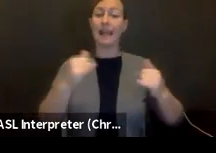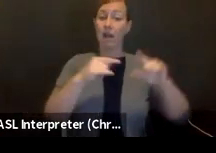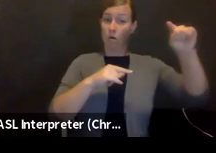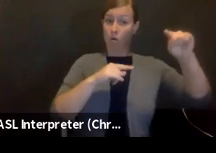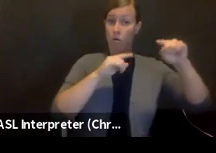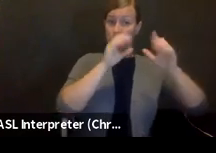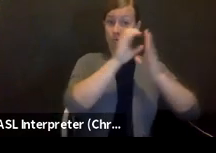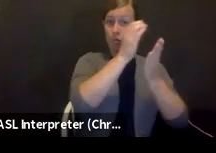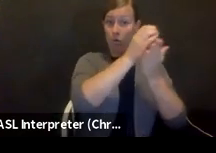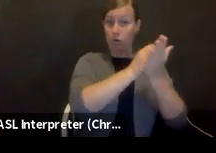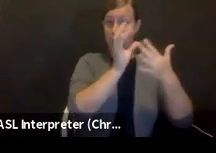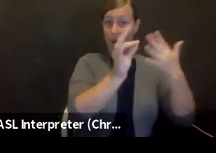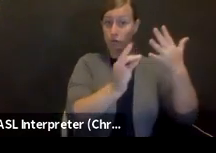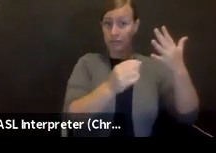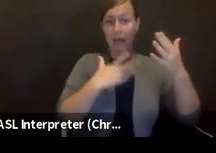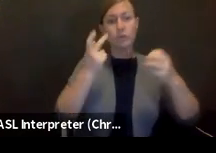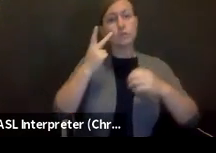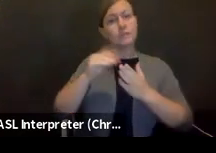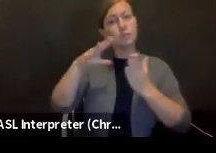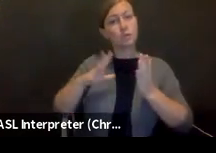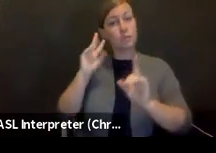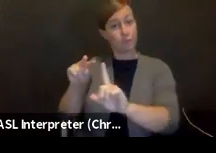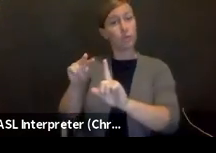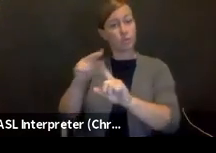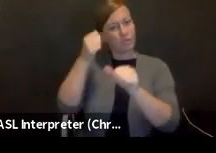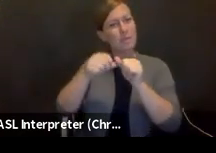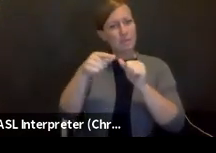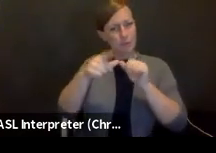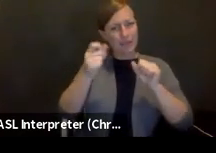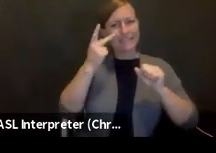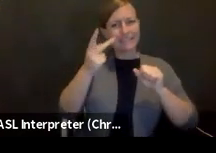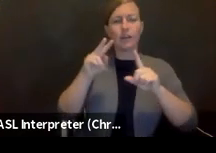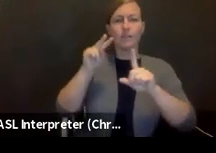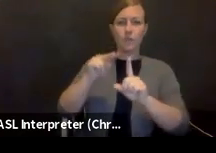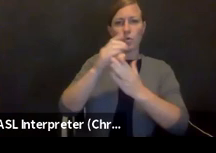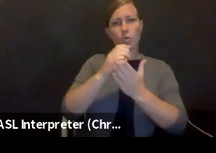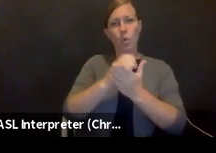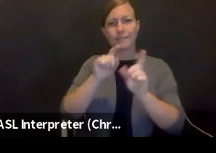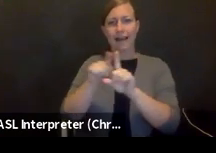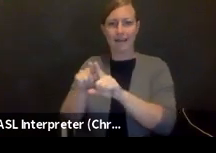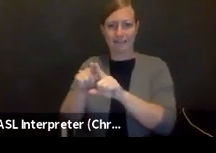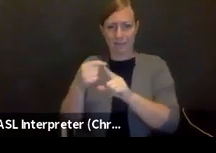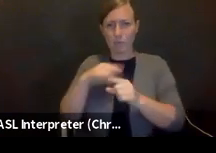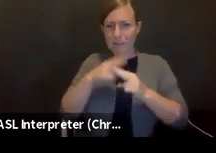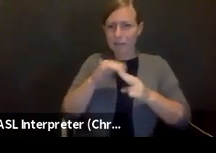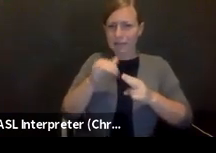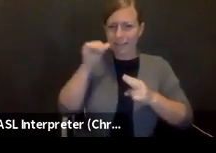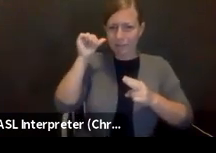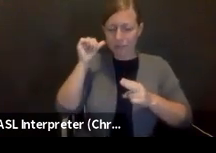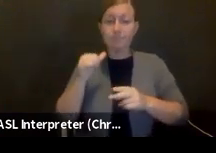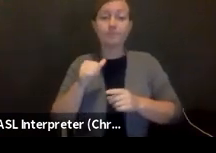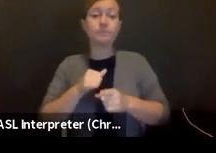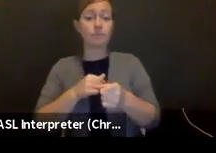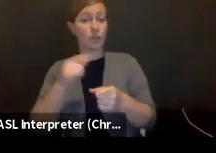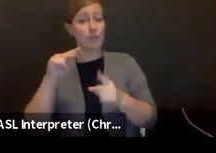ESD 189 - Amy Colburn: And if I want to see what this looks like for a student. Remember, this is where you can view course as we talked about this a little bit yesterday, so I'm going to view this as Janice